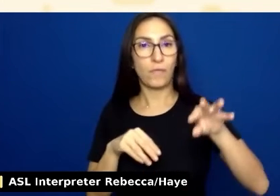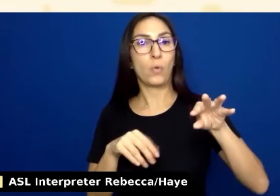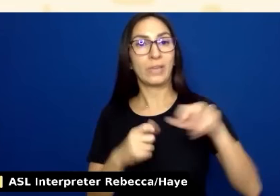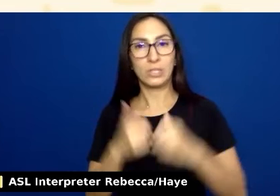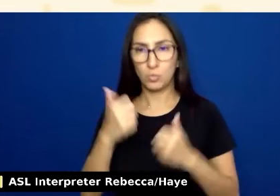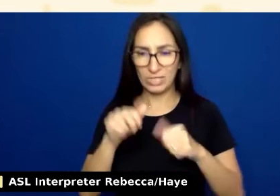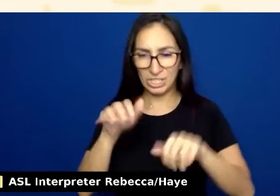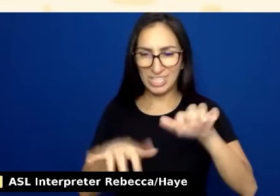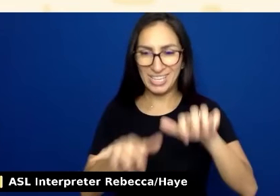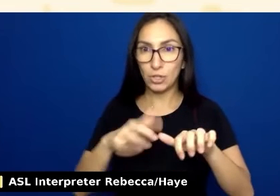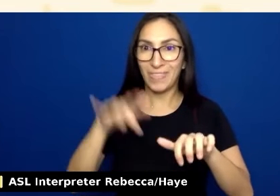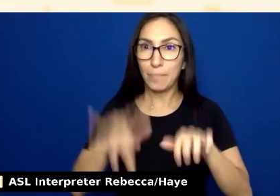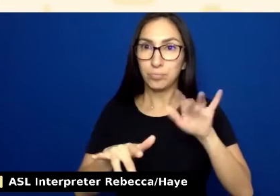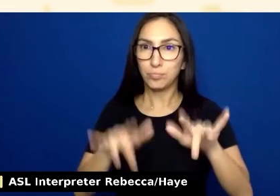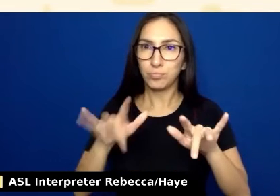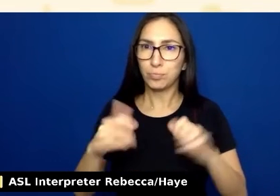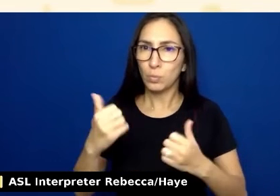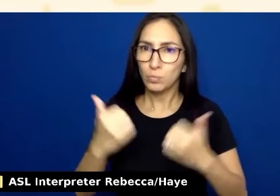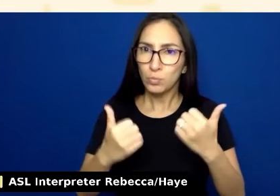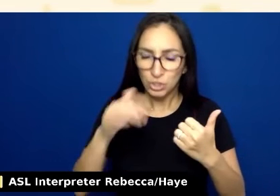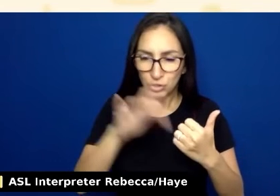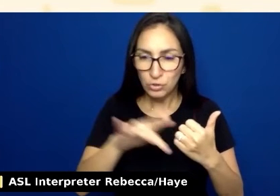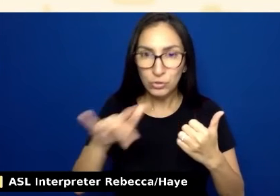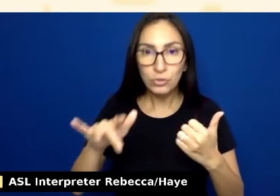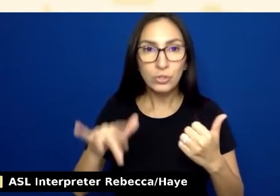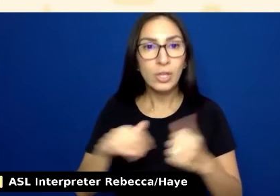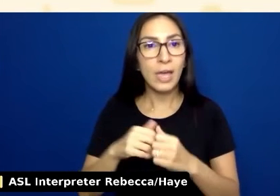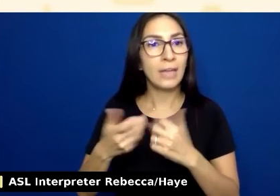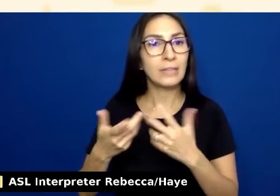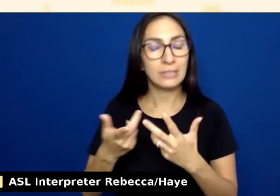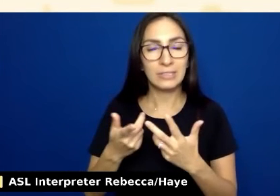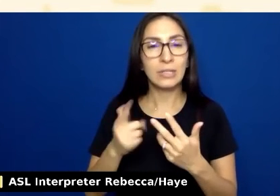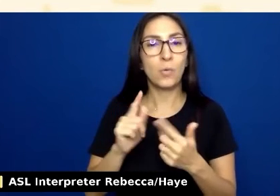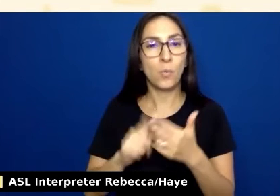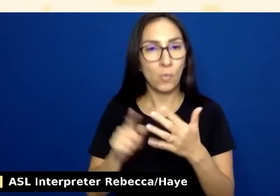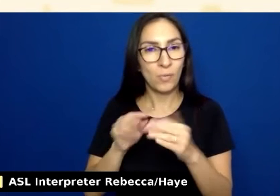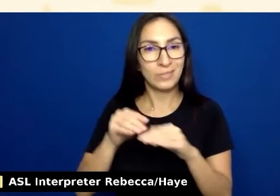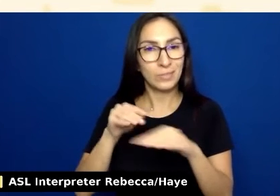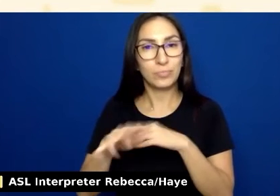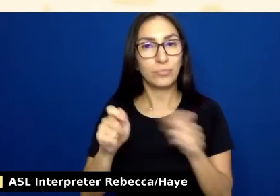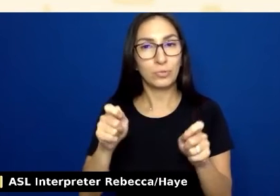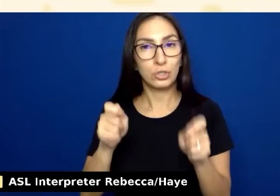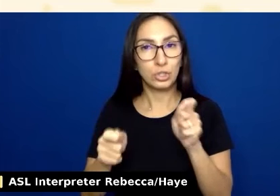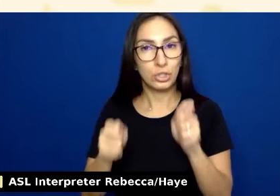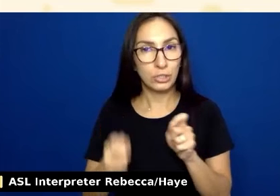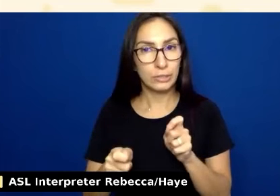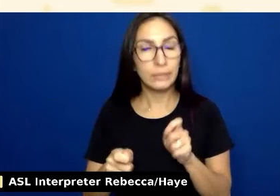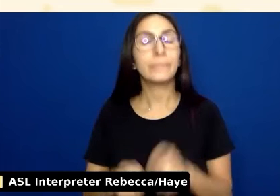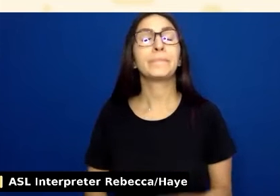And accordingly, the values are getting changed. Now, when we activate from the first tab, when we move